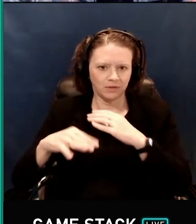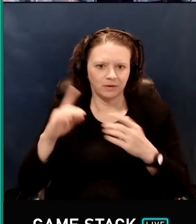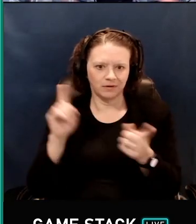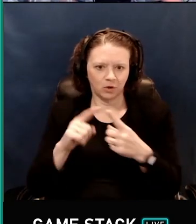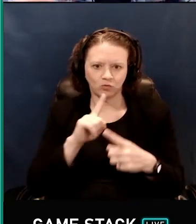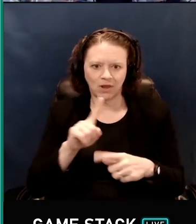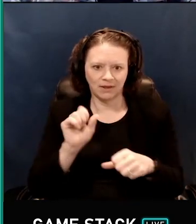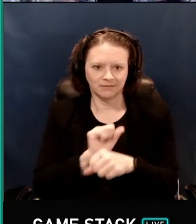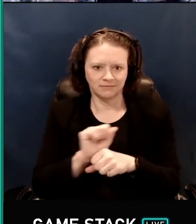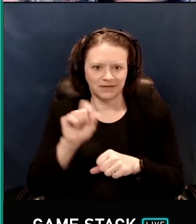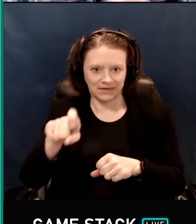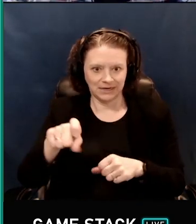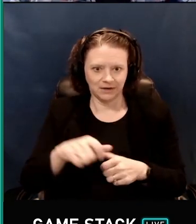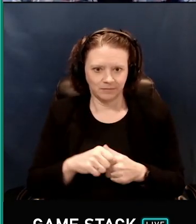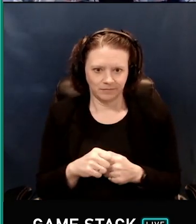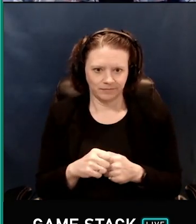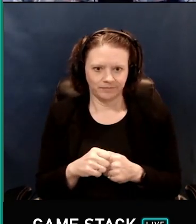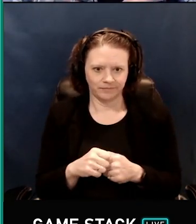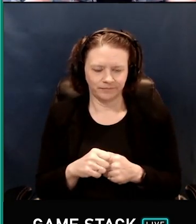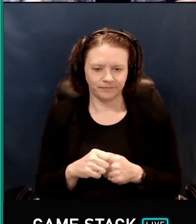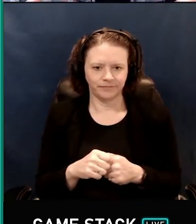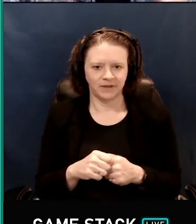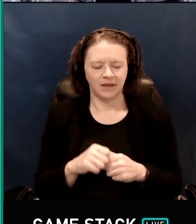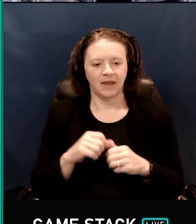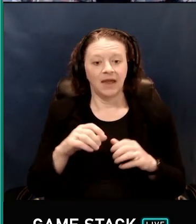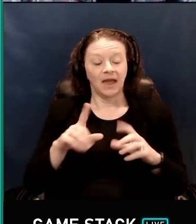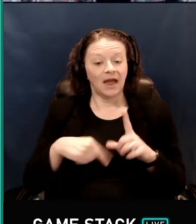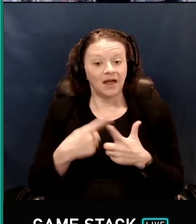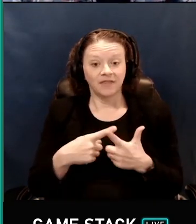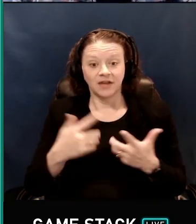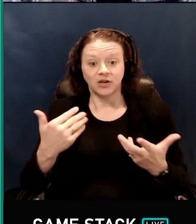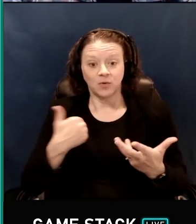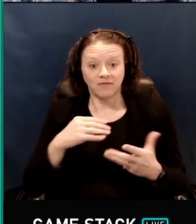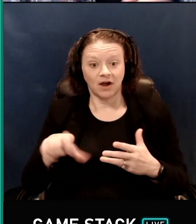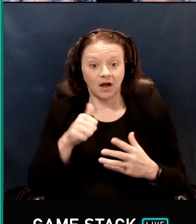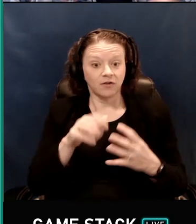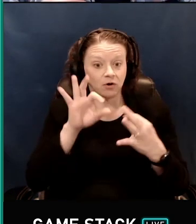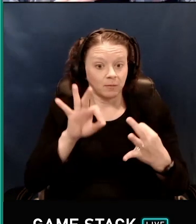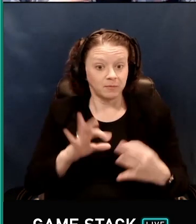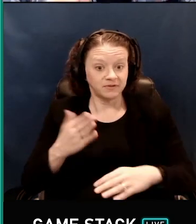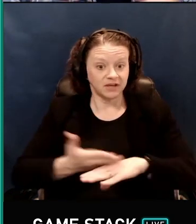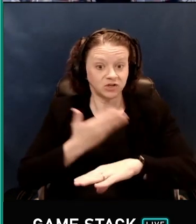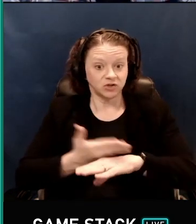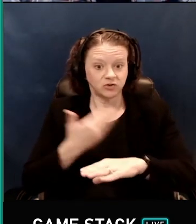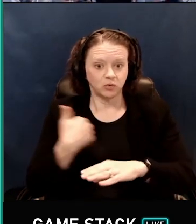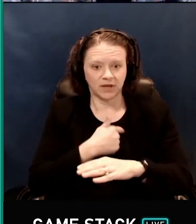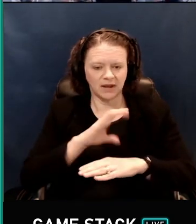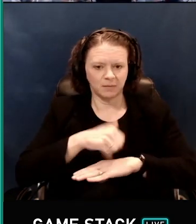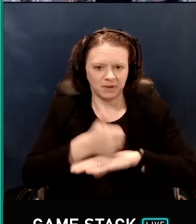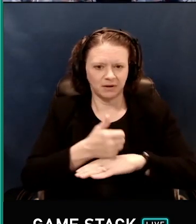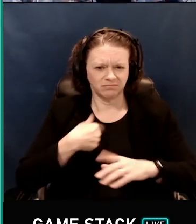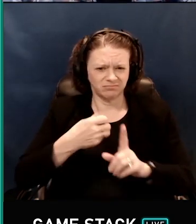And then finally doing this actually opens up the door to other optimizations that we can implement. I won't get into too much detail there,